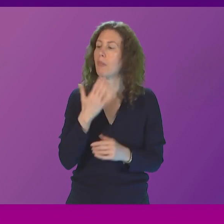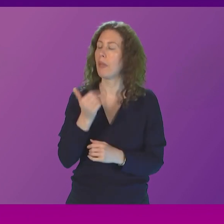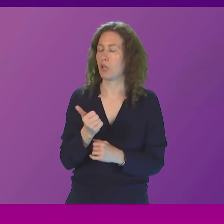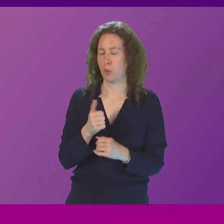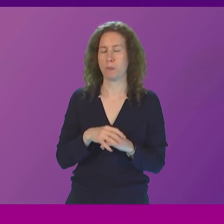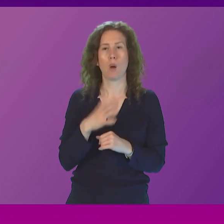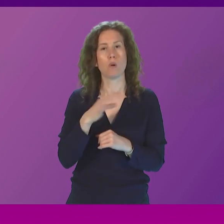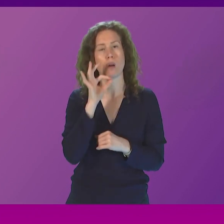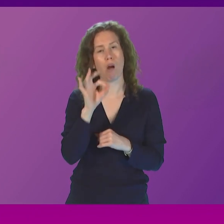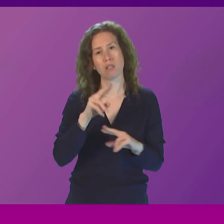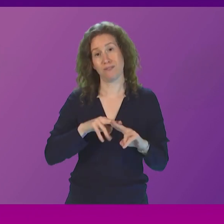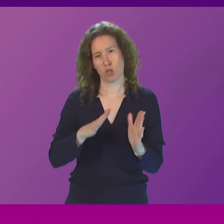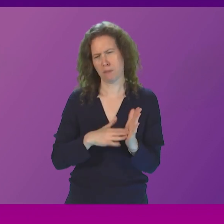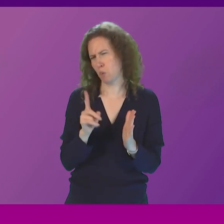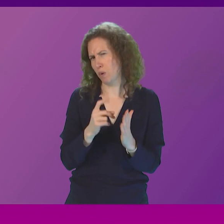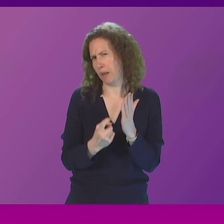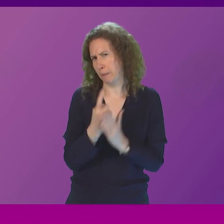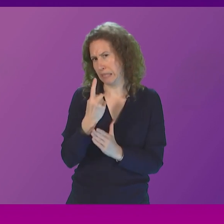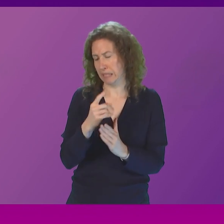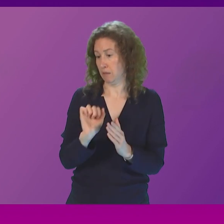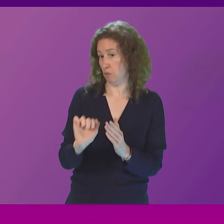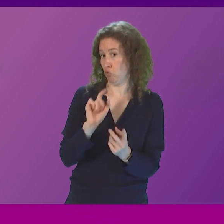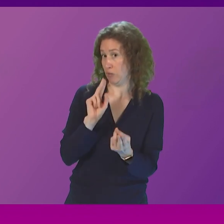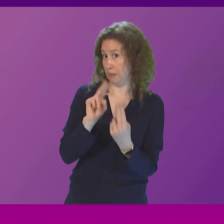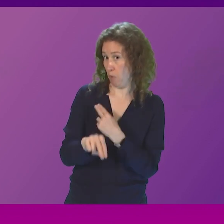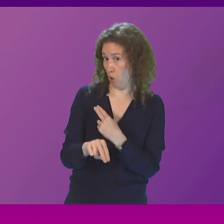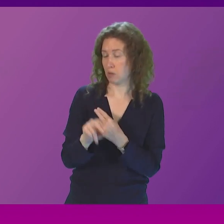To ask the First Minister what the Scottish Government’s response is to reports that